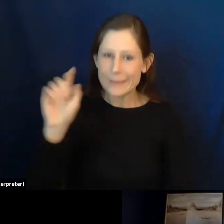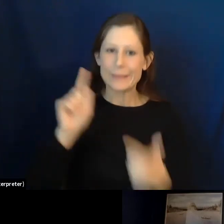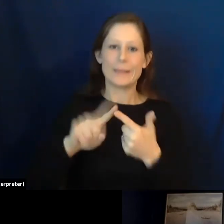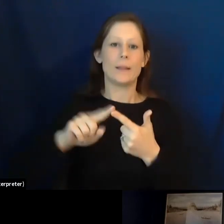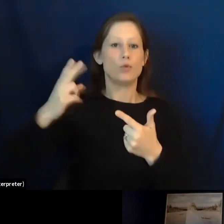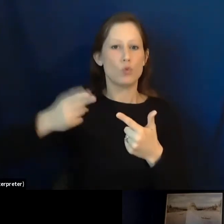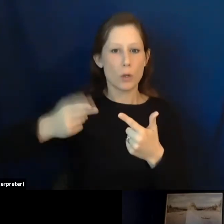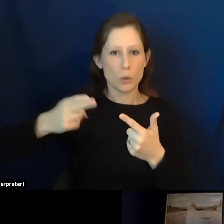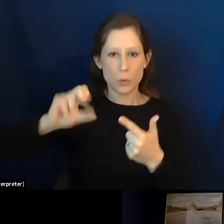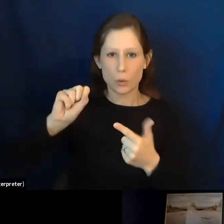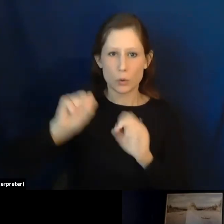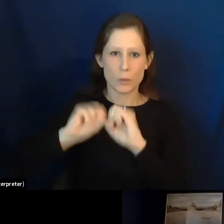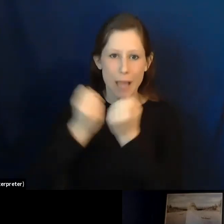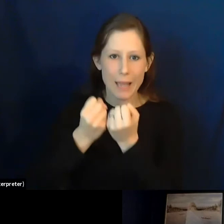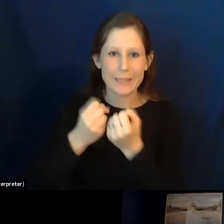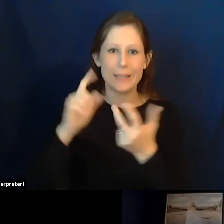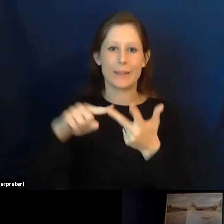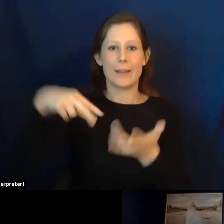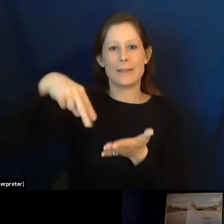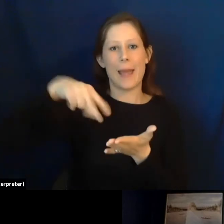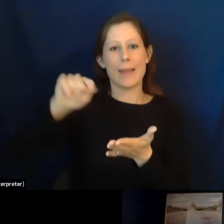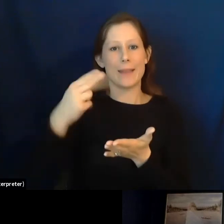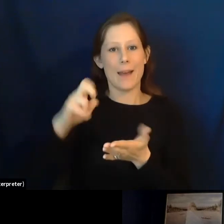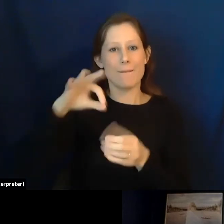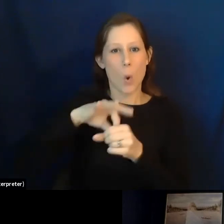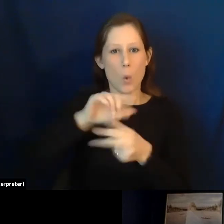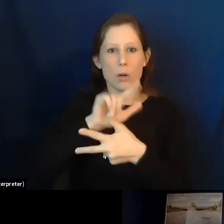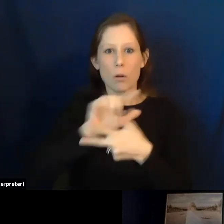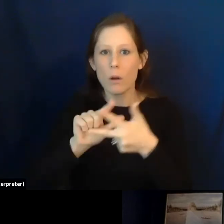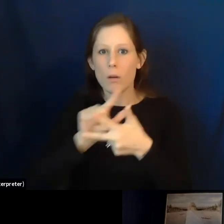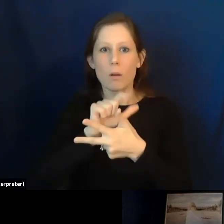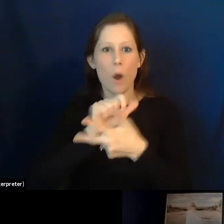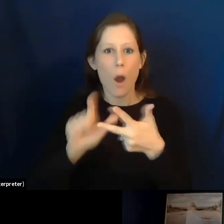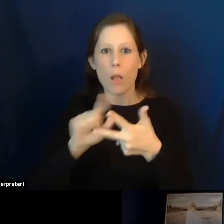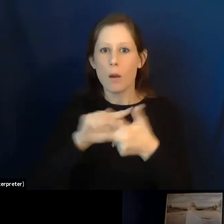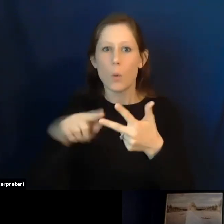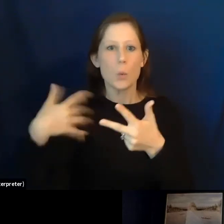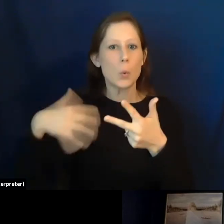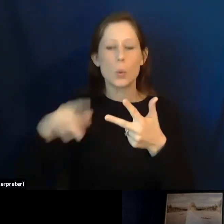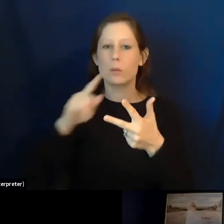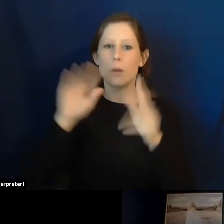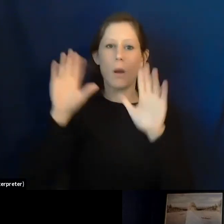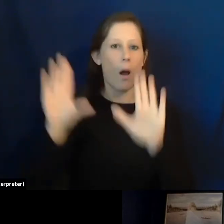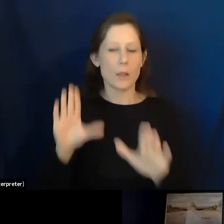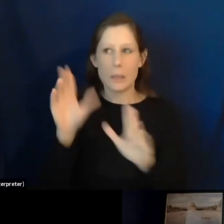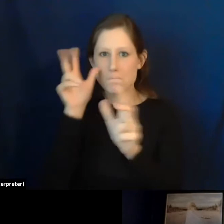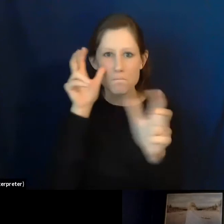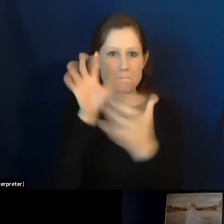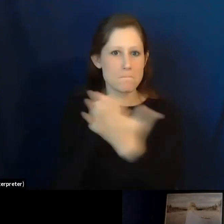So obviously, like everyone I think we're incredibly surprised and incredibly honored